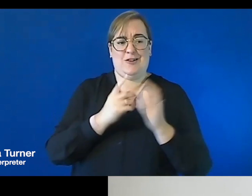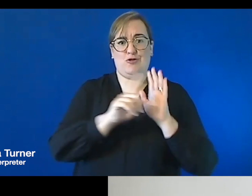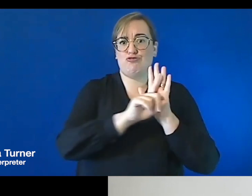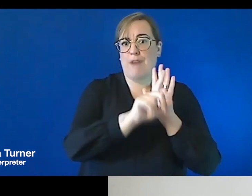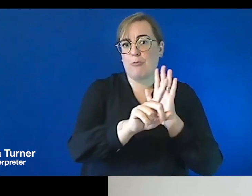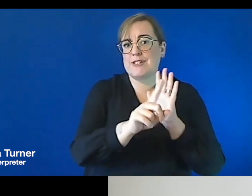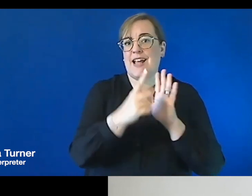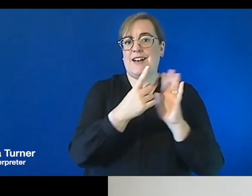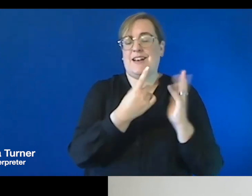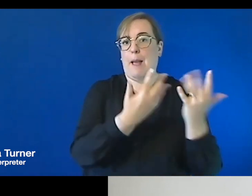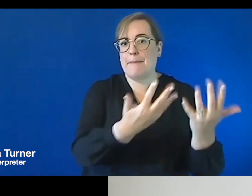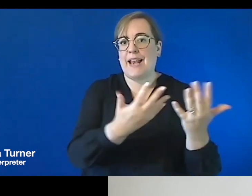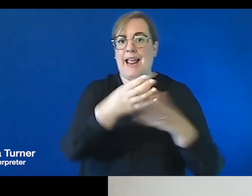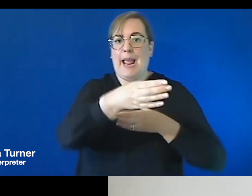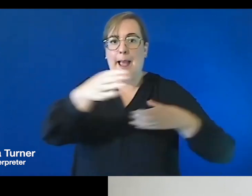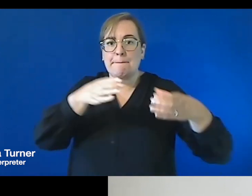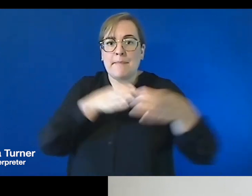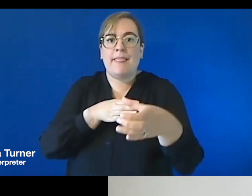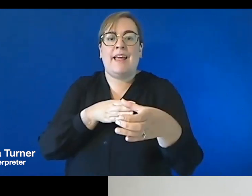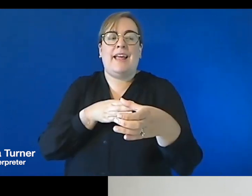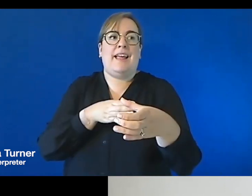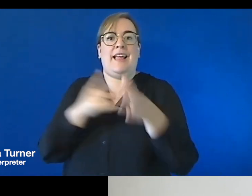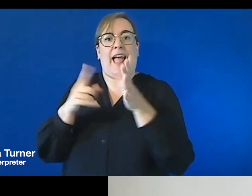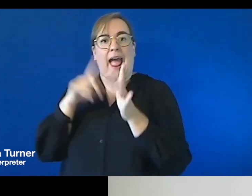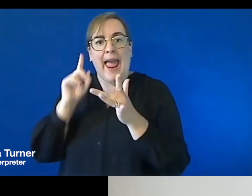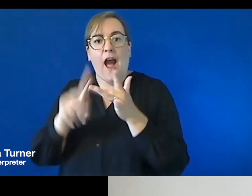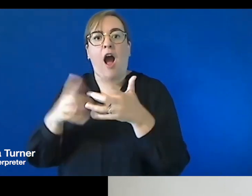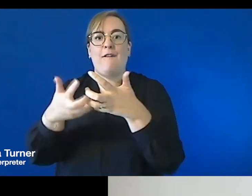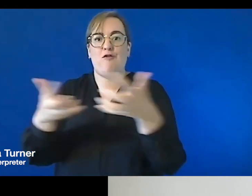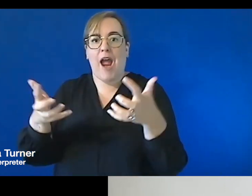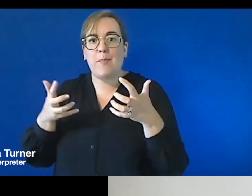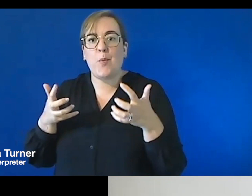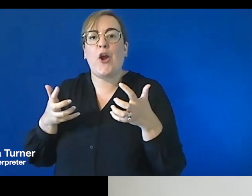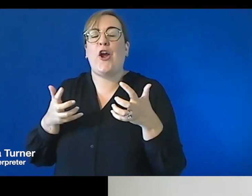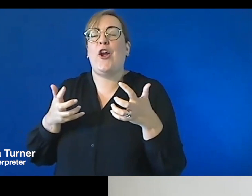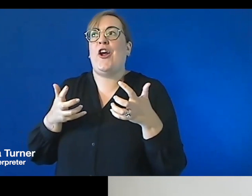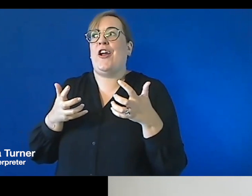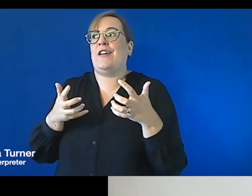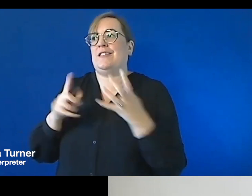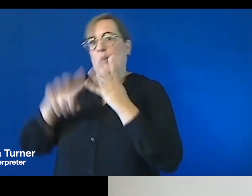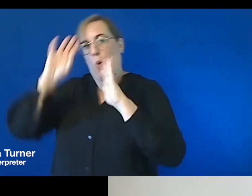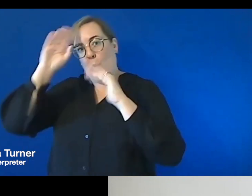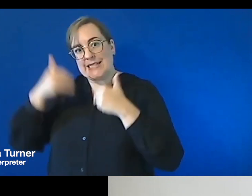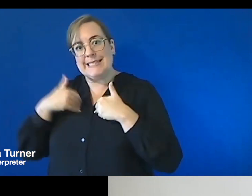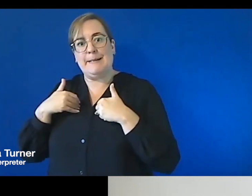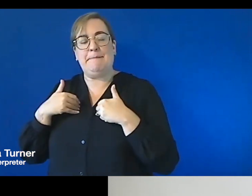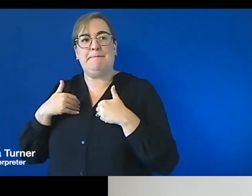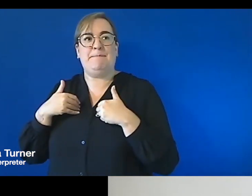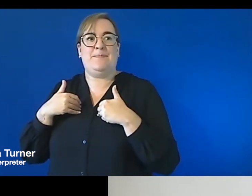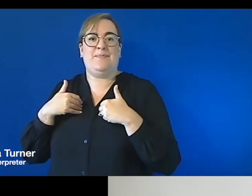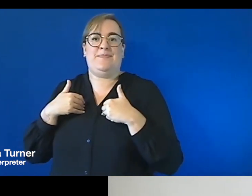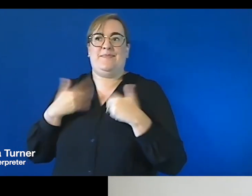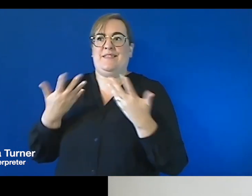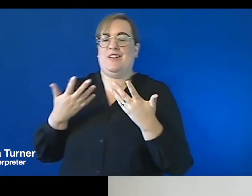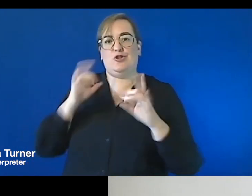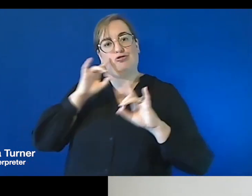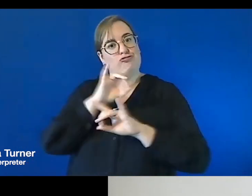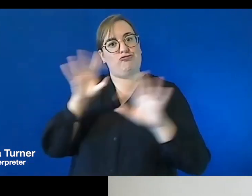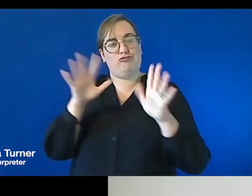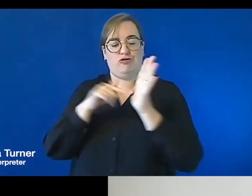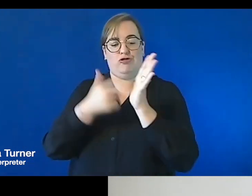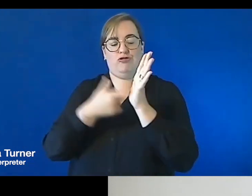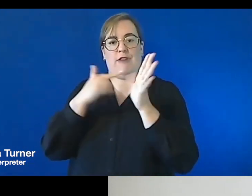to empathy, to AI frameworks, to autism, accountability, transparency and education,